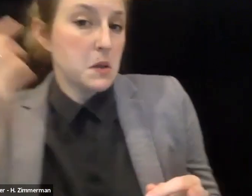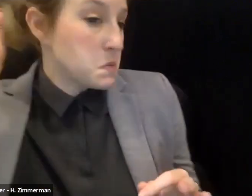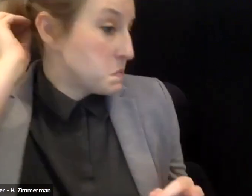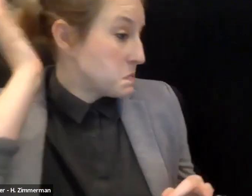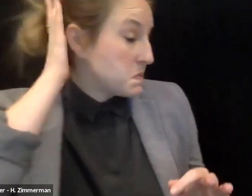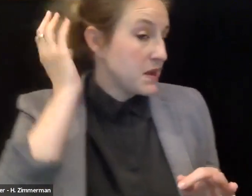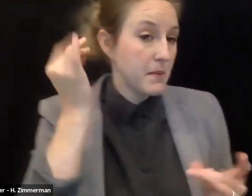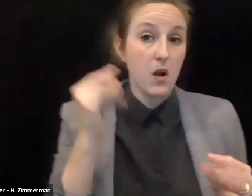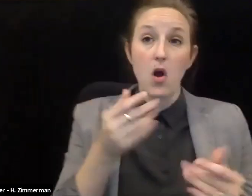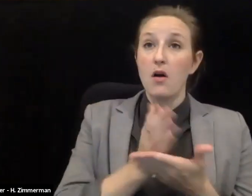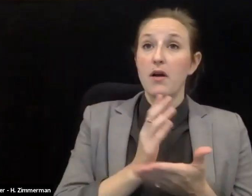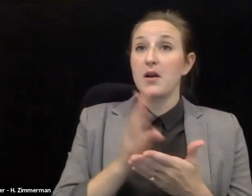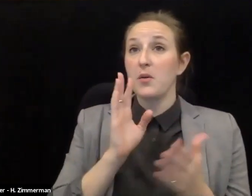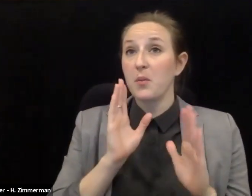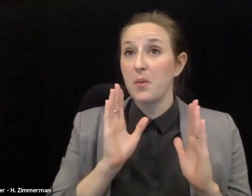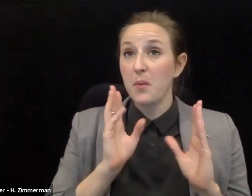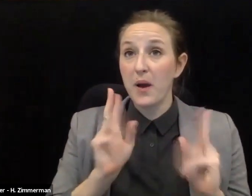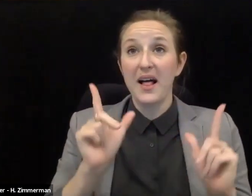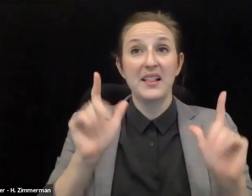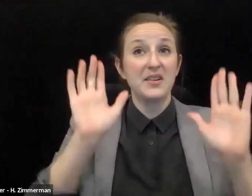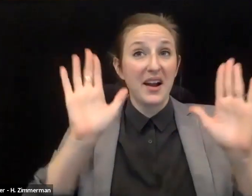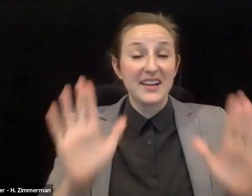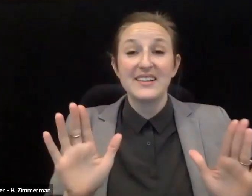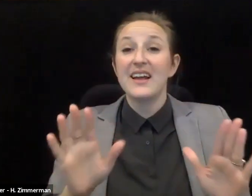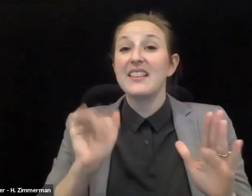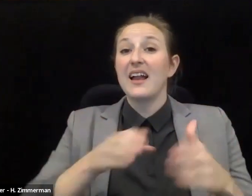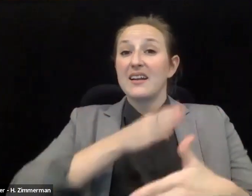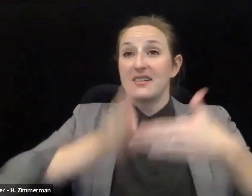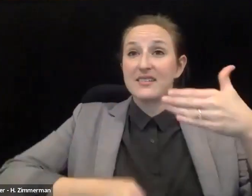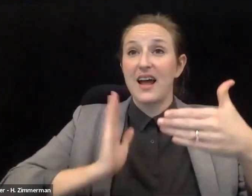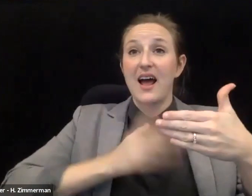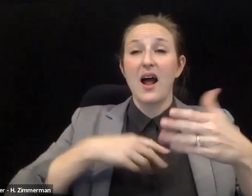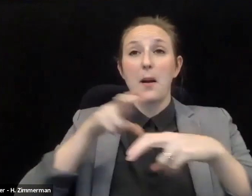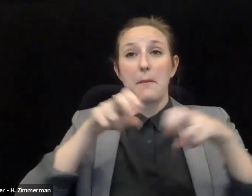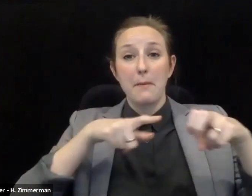All right. Well, great everybody that will conclude our panel. It is past the hour. So